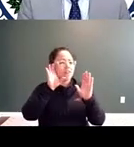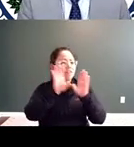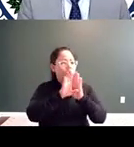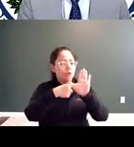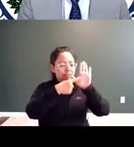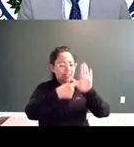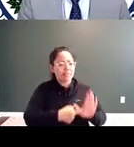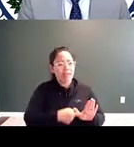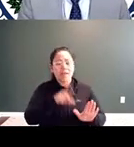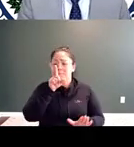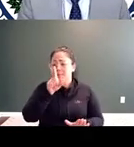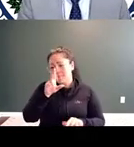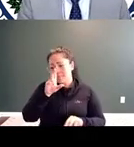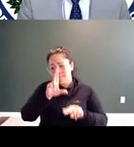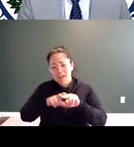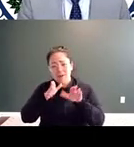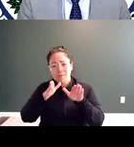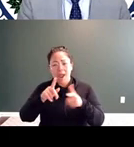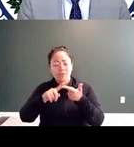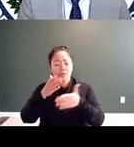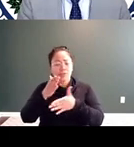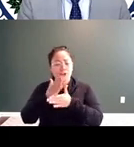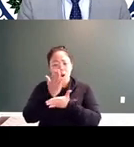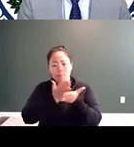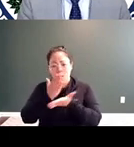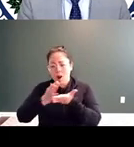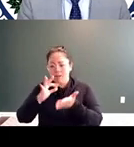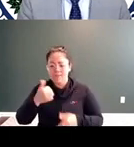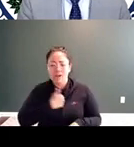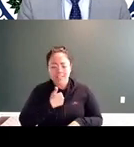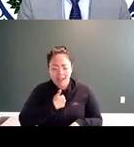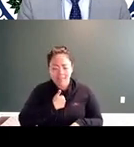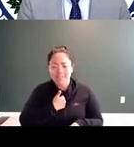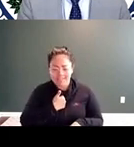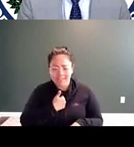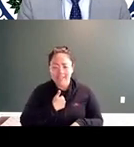It was just a really fun way to share parts and pieces of us. And again, there were no rules.